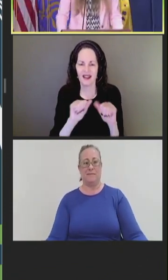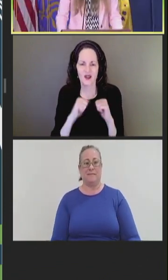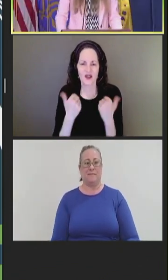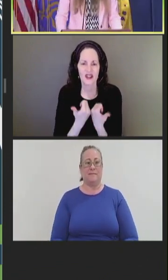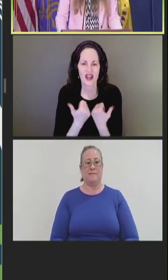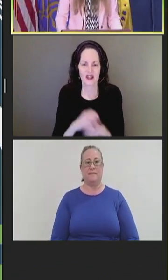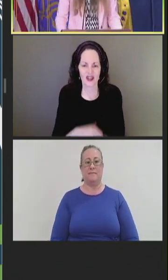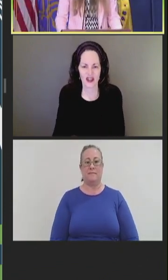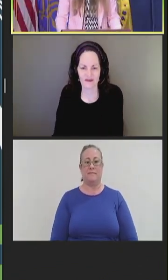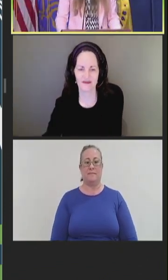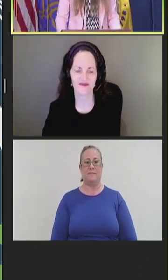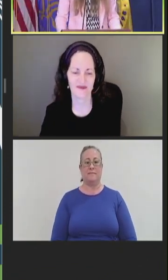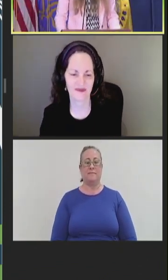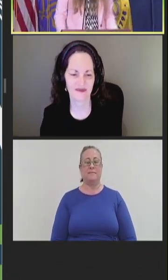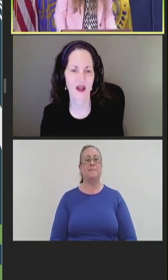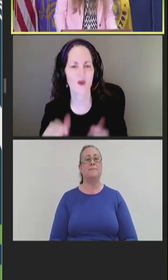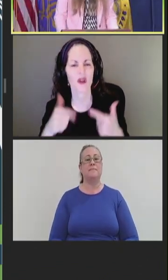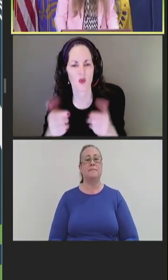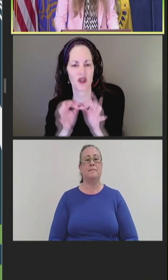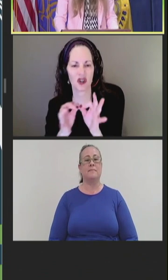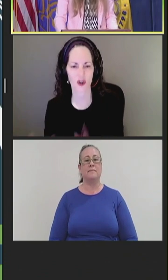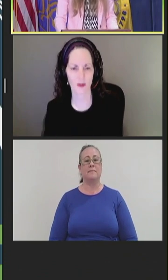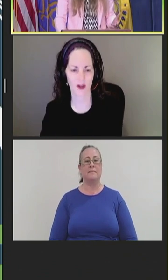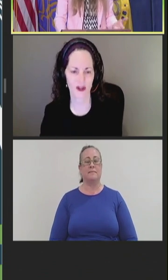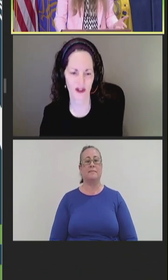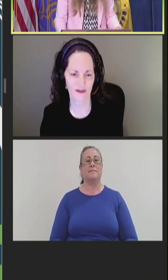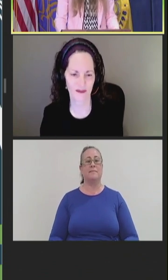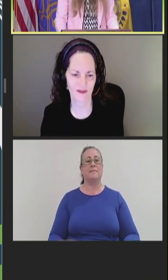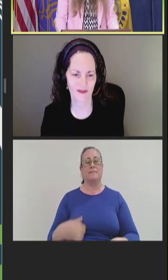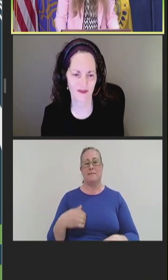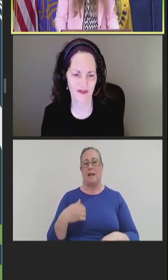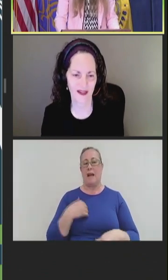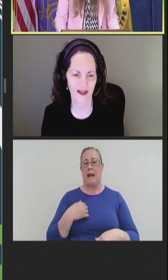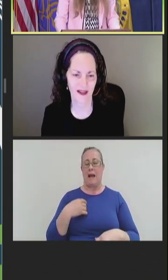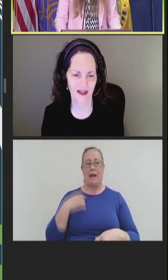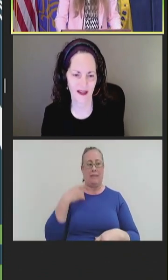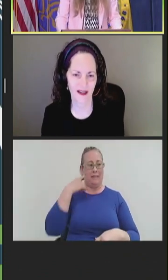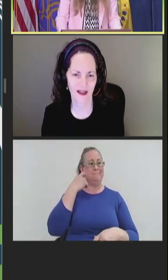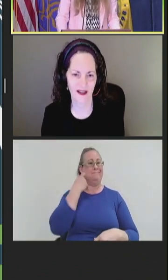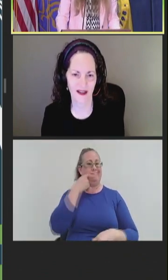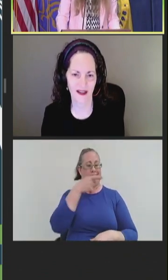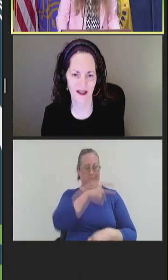presentation. I think she went a little in covering a lot of what IIS does. So,